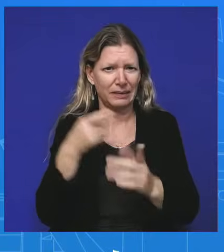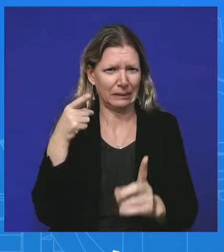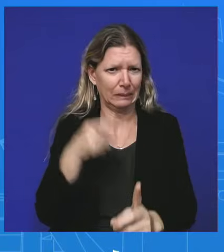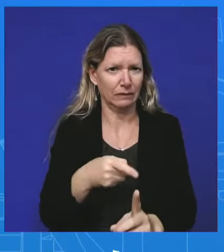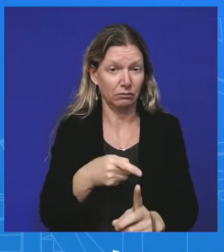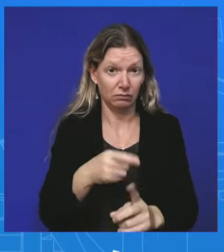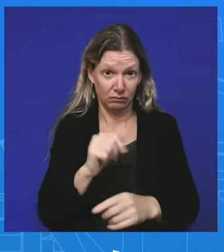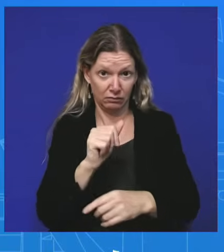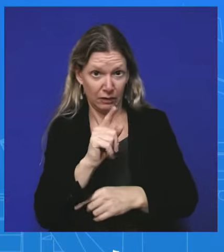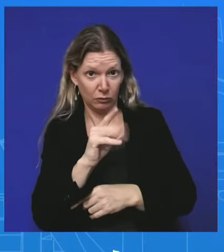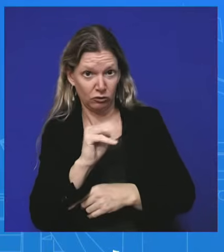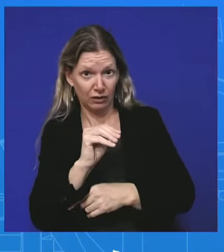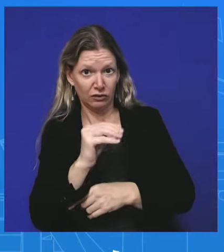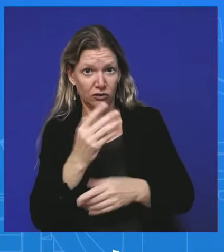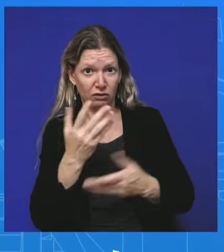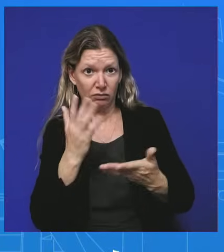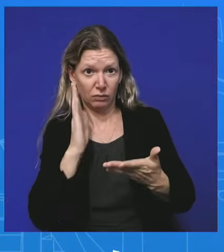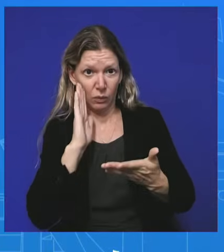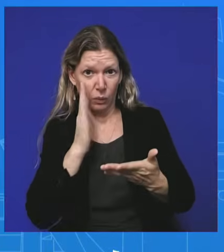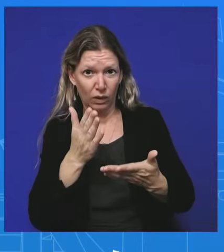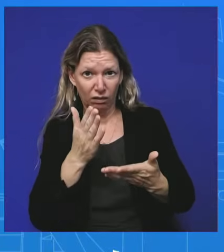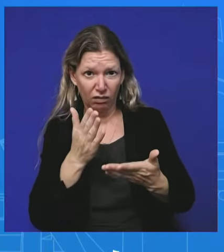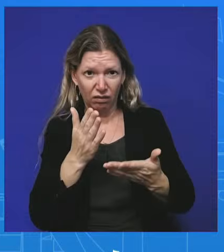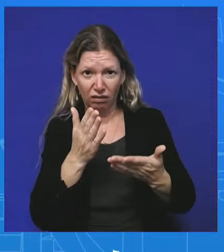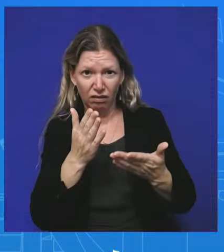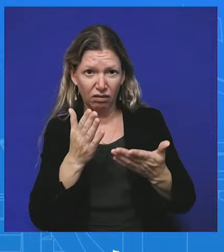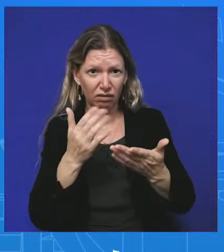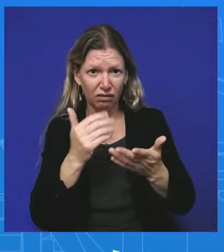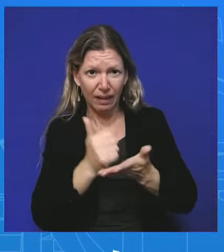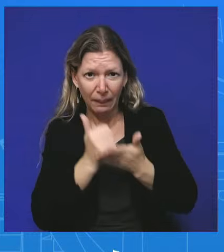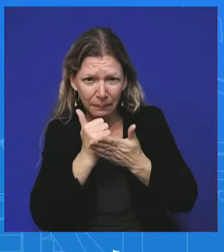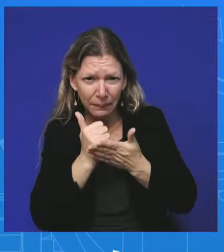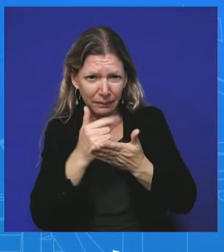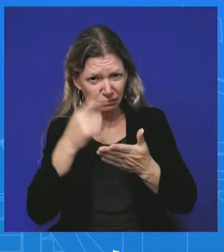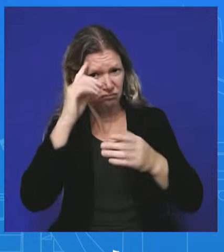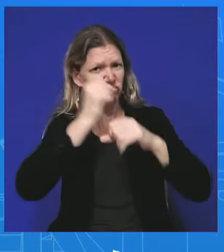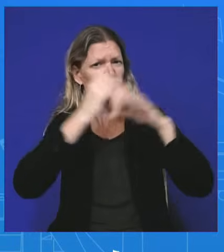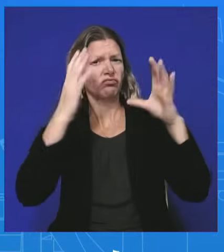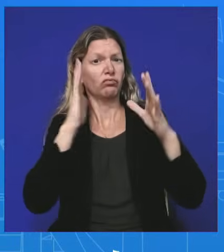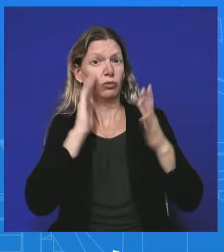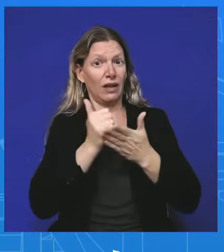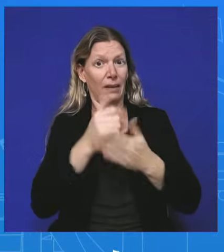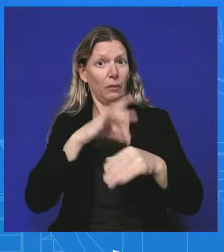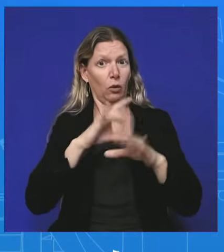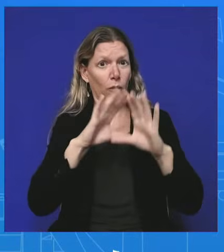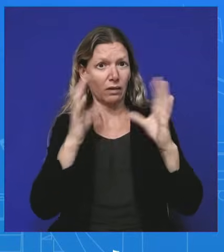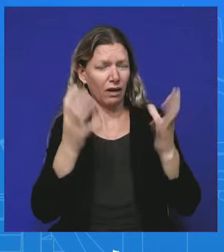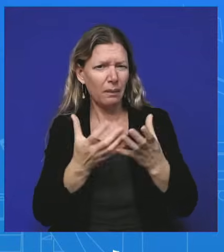Look, he took this action -- the President did -- obviously, earlier this week, when we made the announcement on Tuesday, to make --